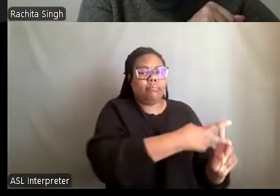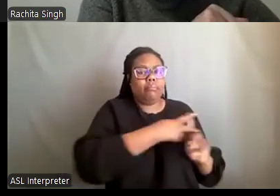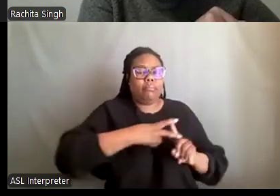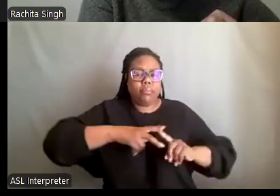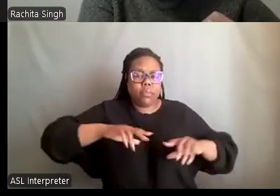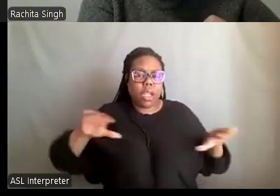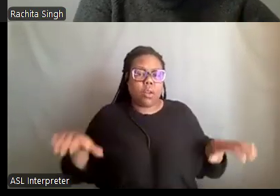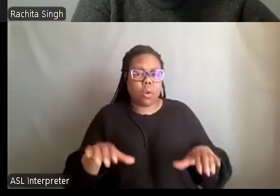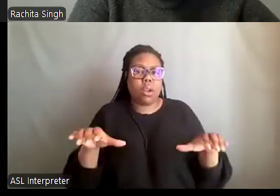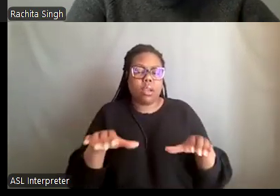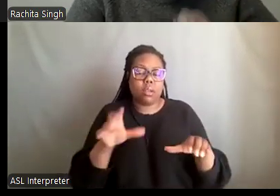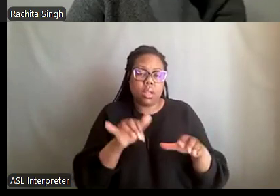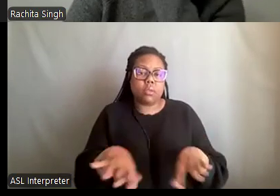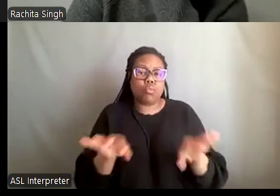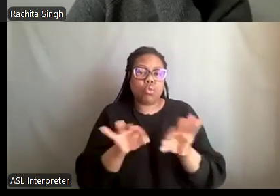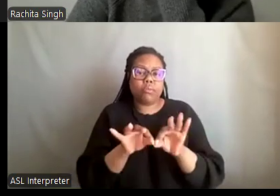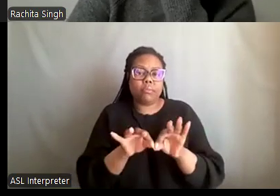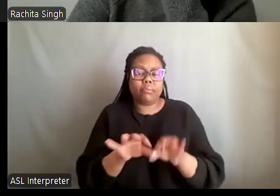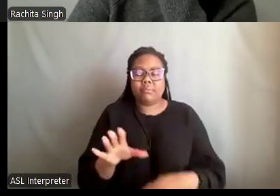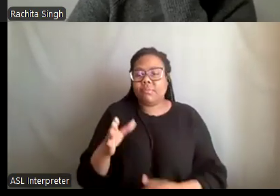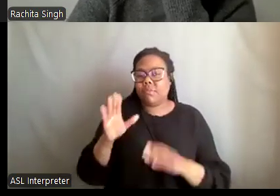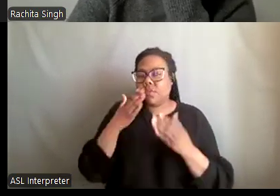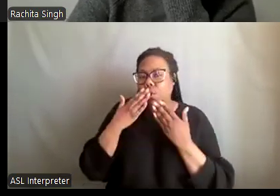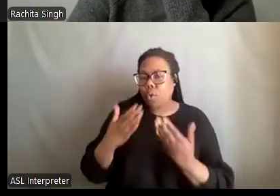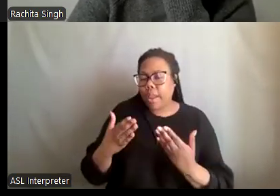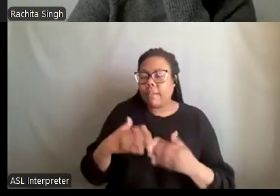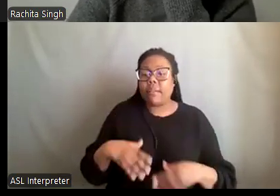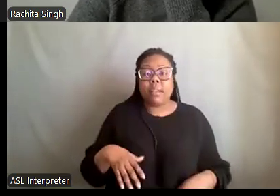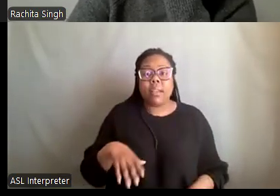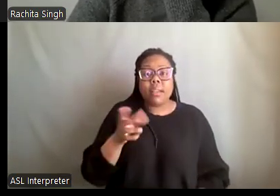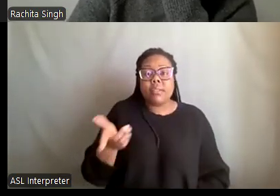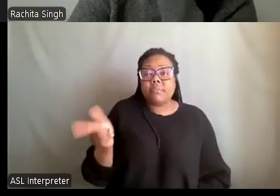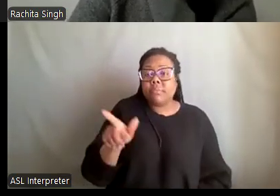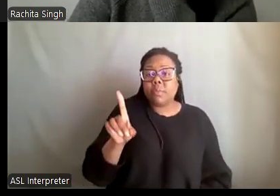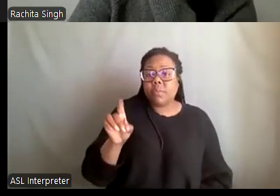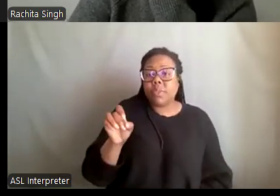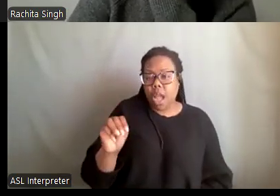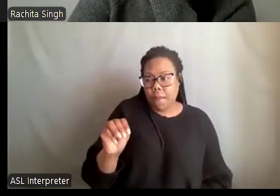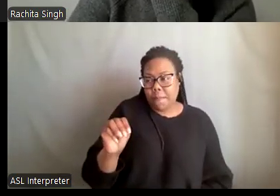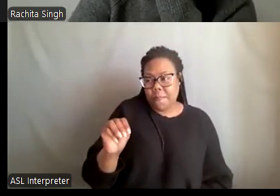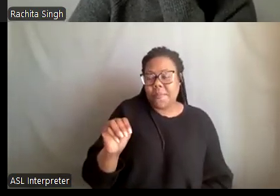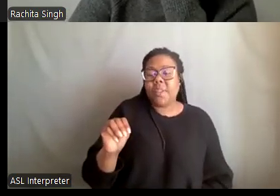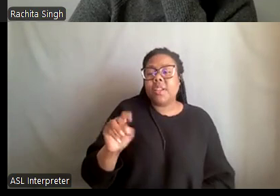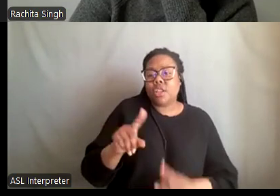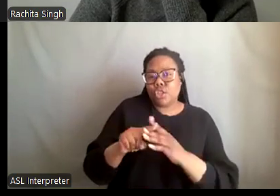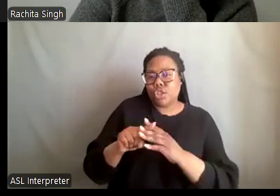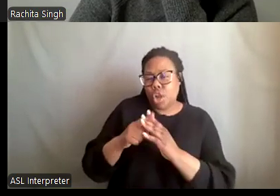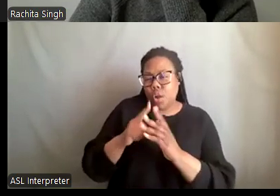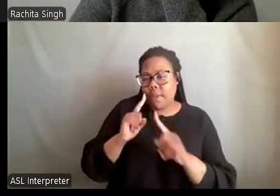organize and mobilize is important. » JESSICA LEHMAN: Great. Thank you. So Dom, I'll ask you to